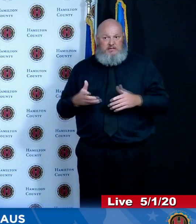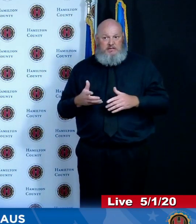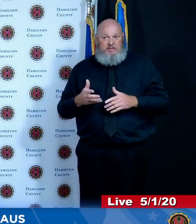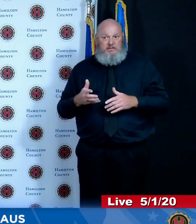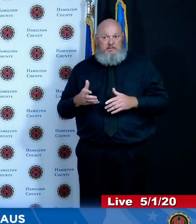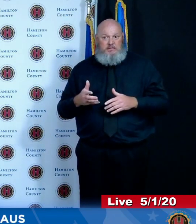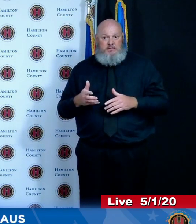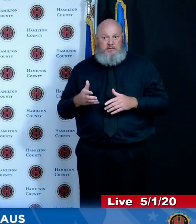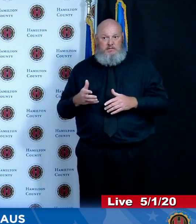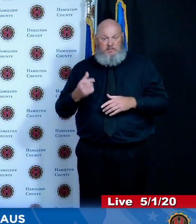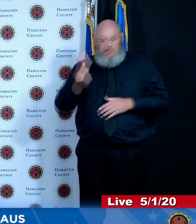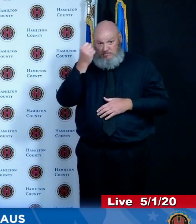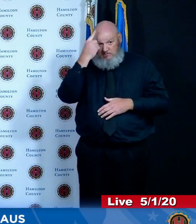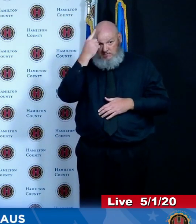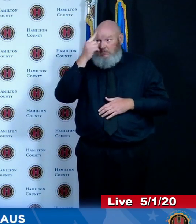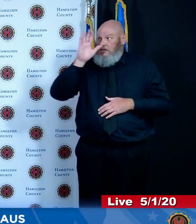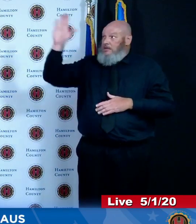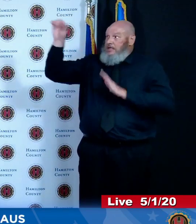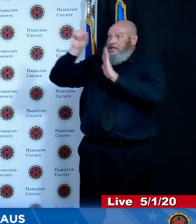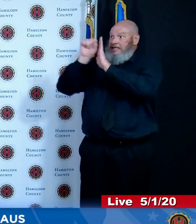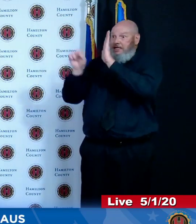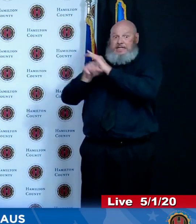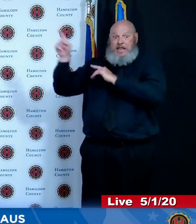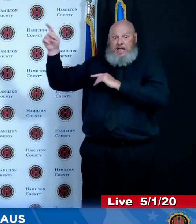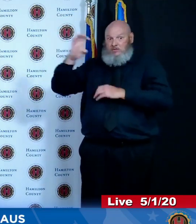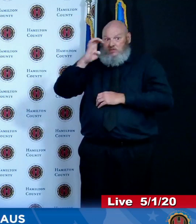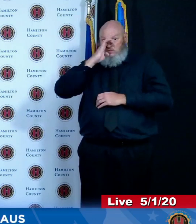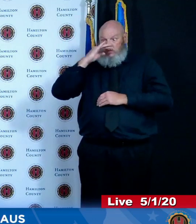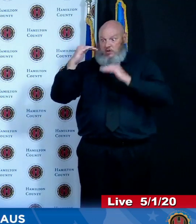so I just want to be clear on that point because I think sometimes Greg takes a